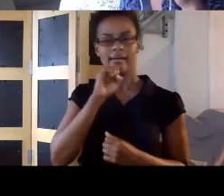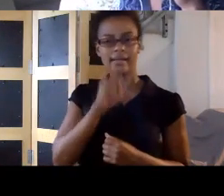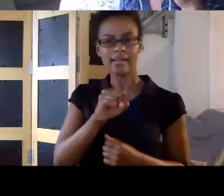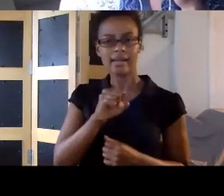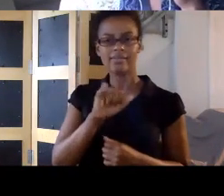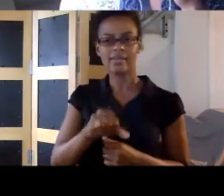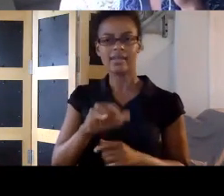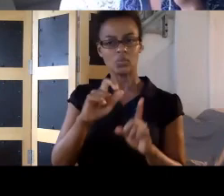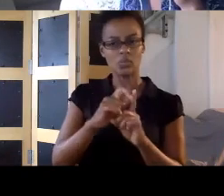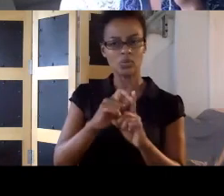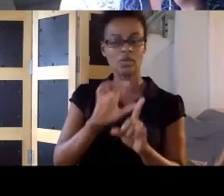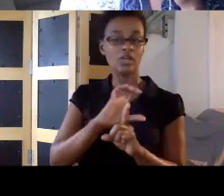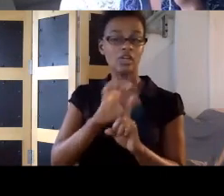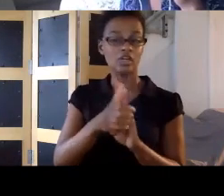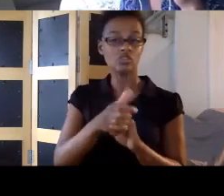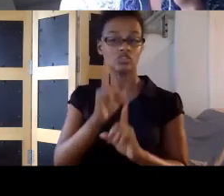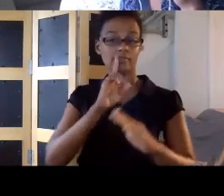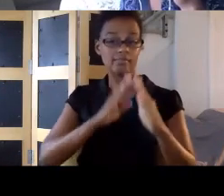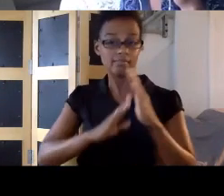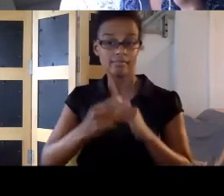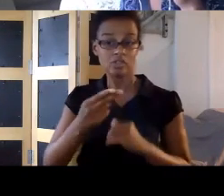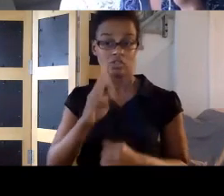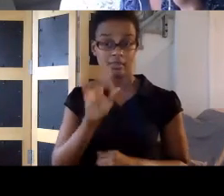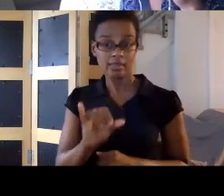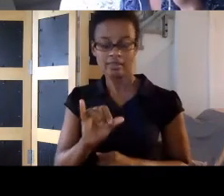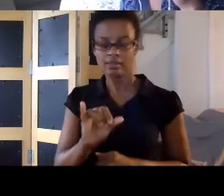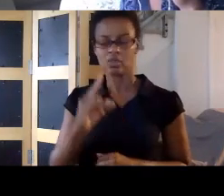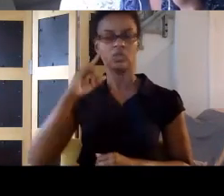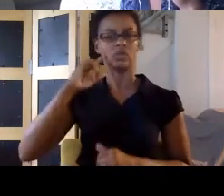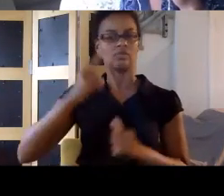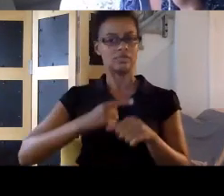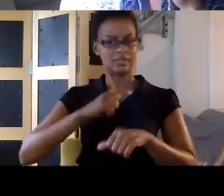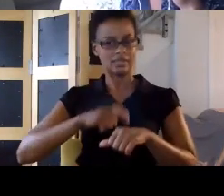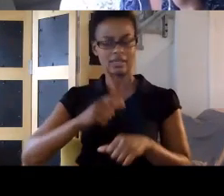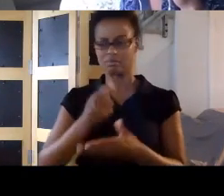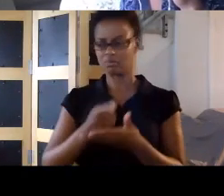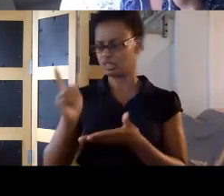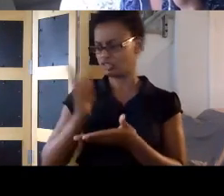first time a week or so ago, and I’ve been thinking a lot about that.